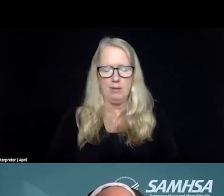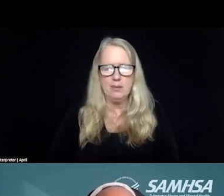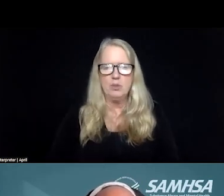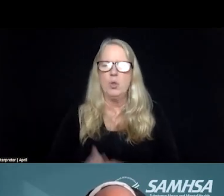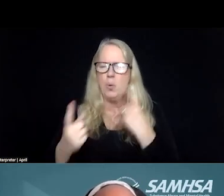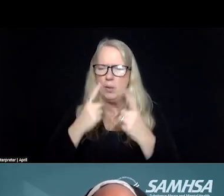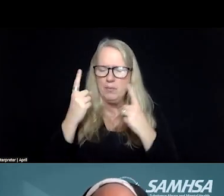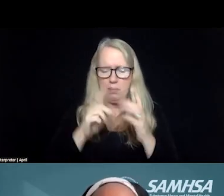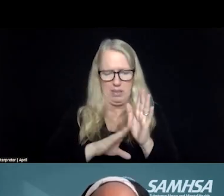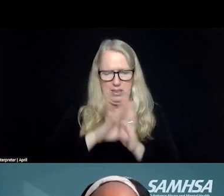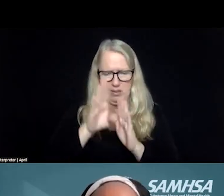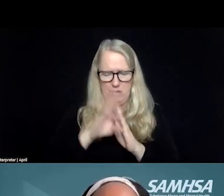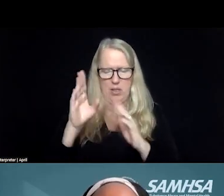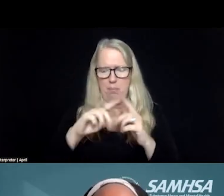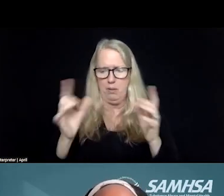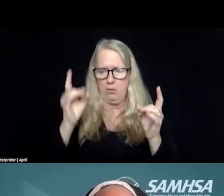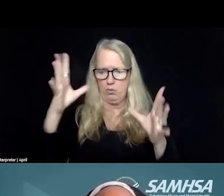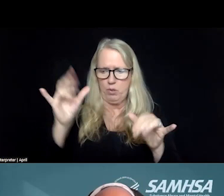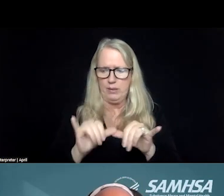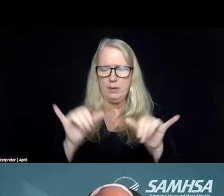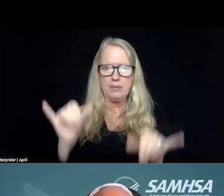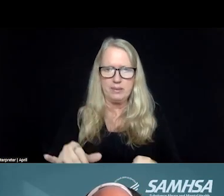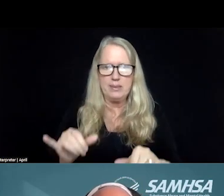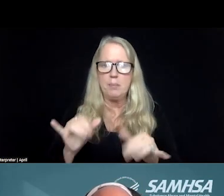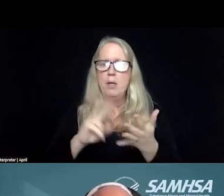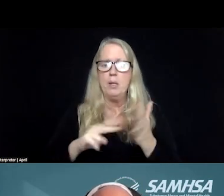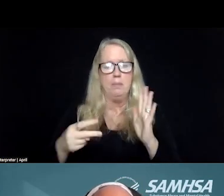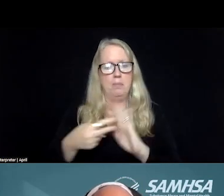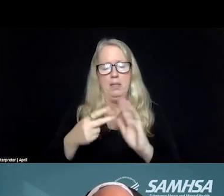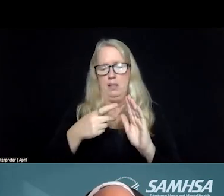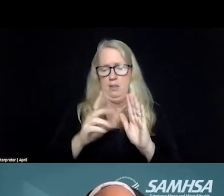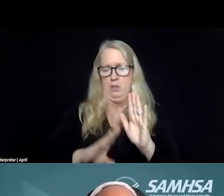DEVELOPING A CRISIS SYSTEM, THAT SYSTEM HAS TO BE DEVELOPED WITH